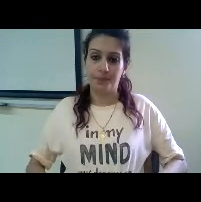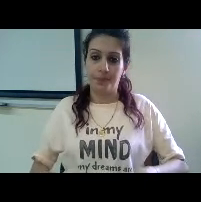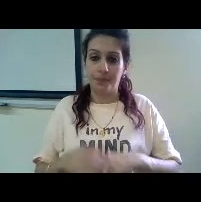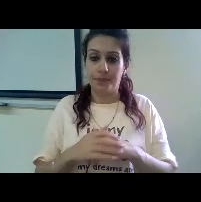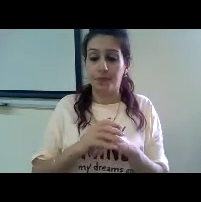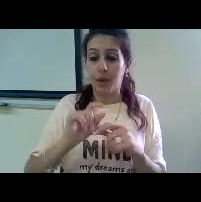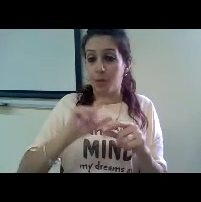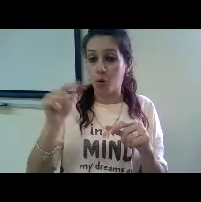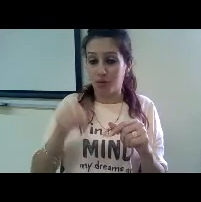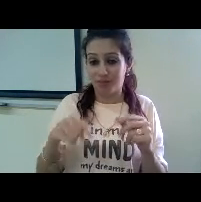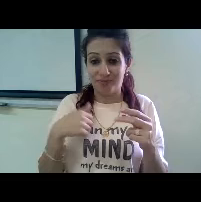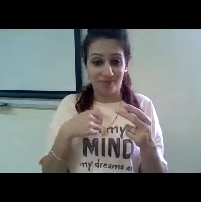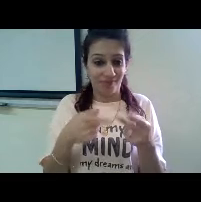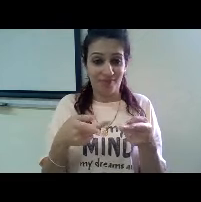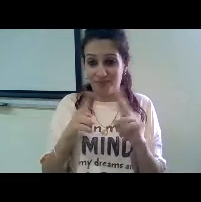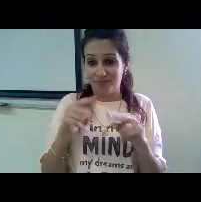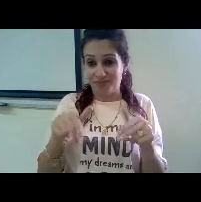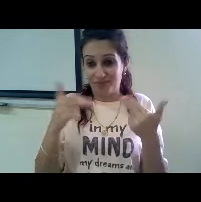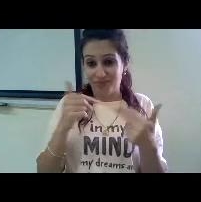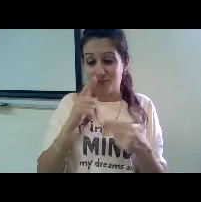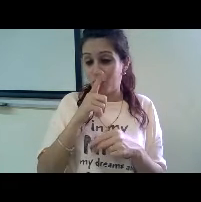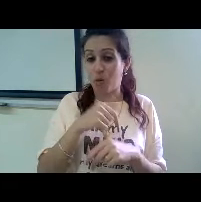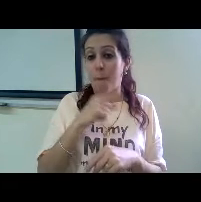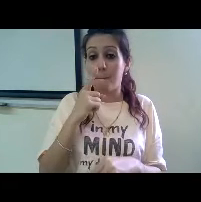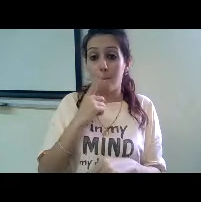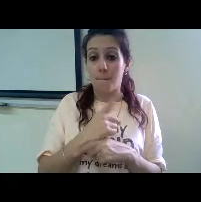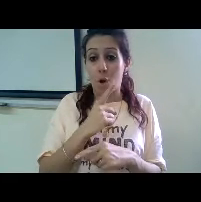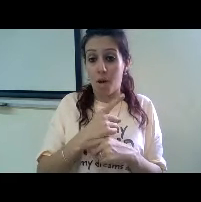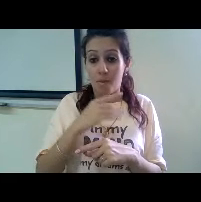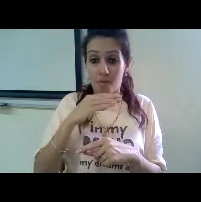especially when it comes to special education needs children.